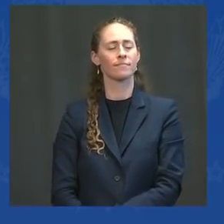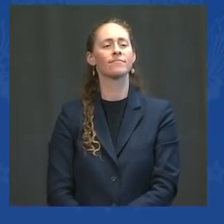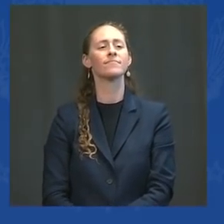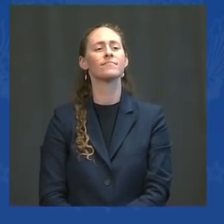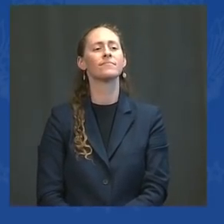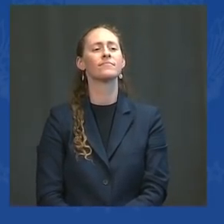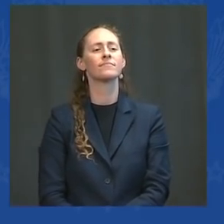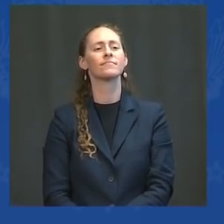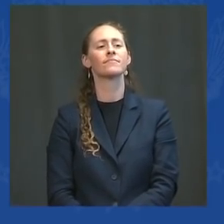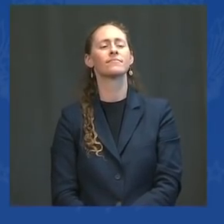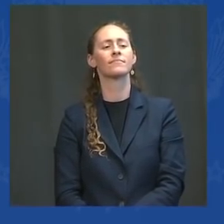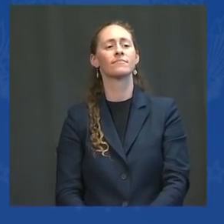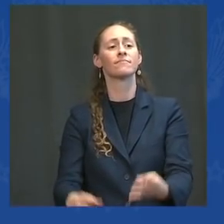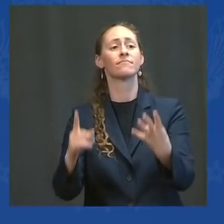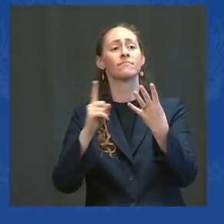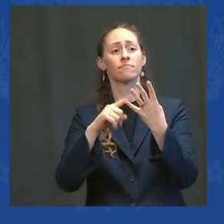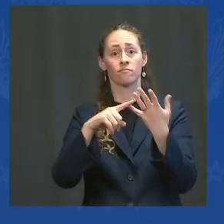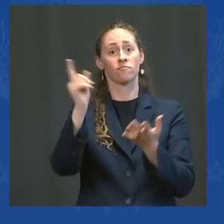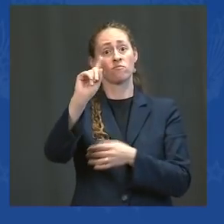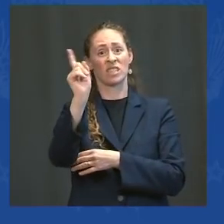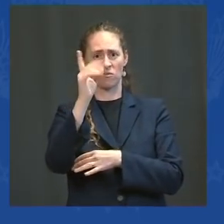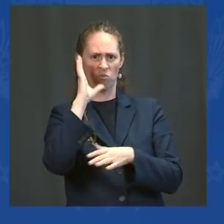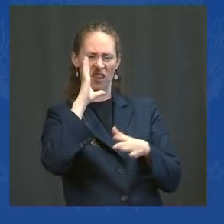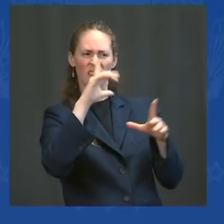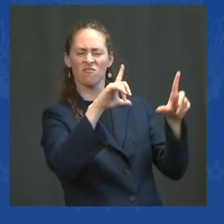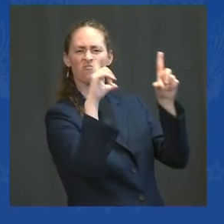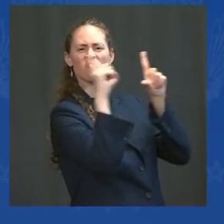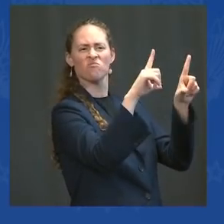to remind all who served and currently serve there